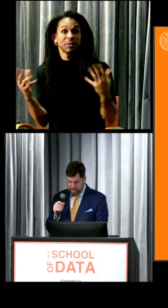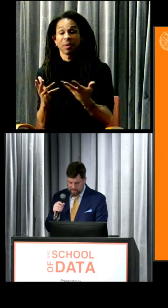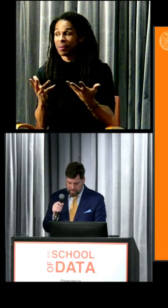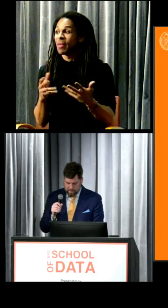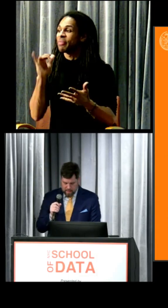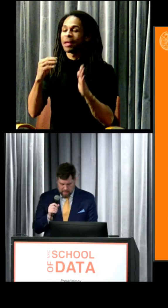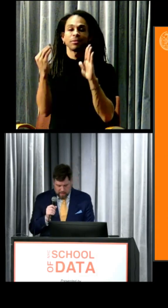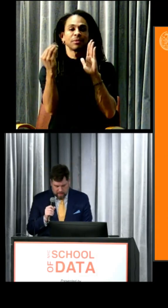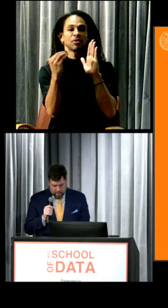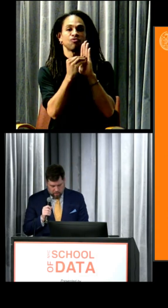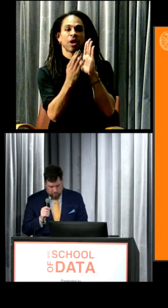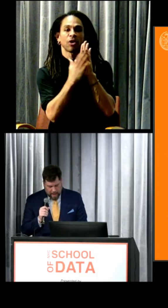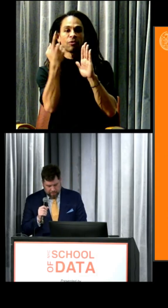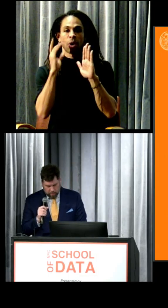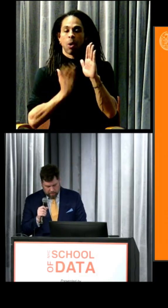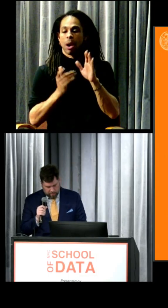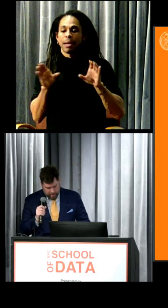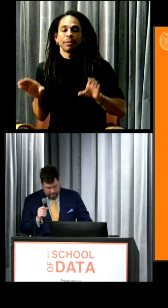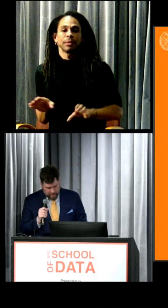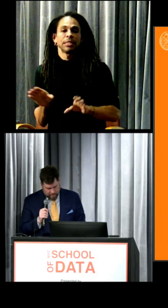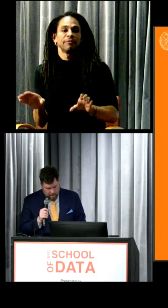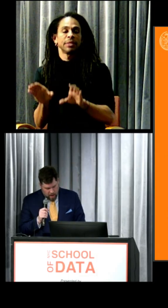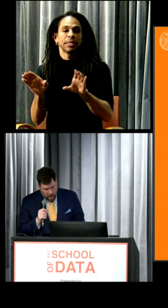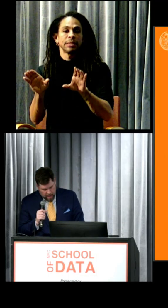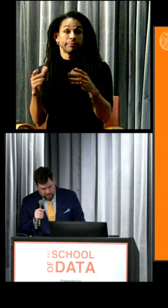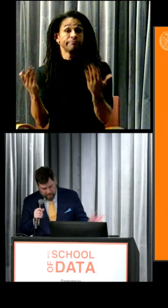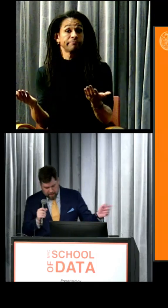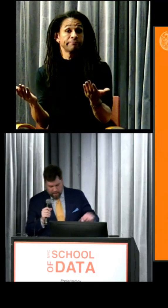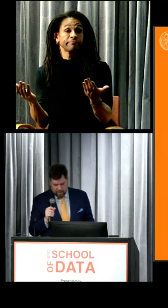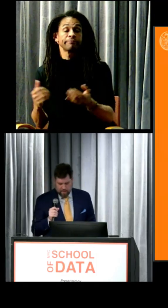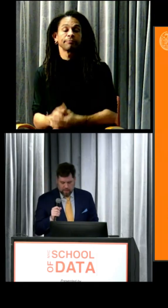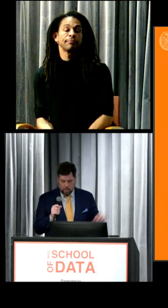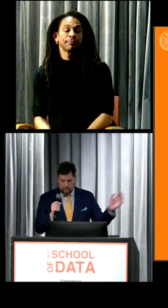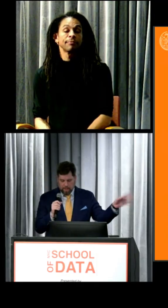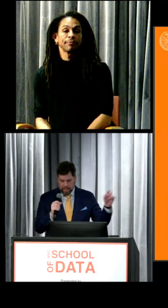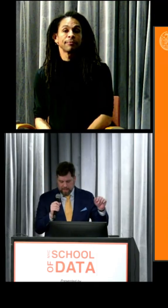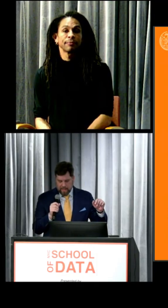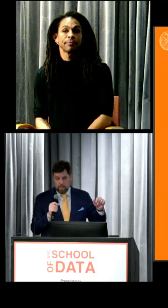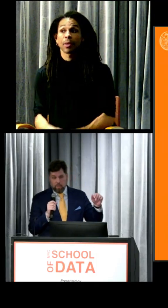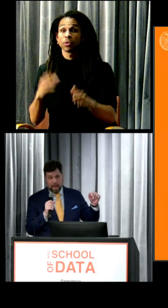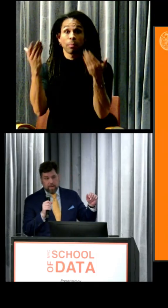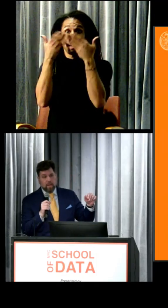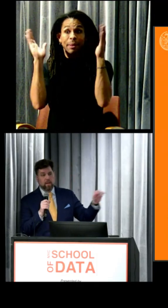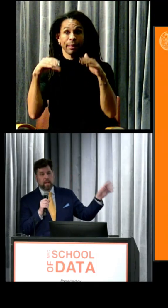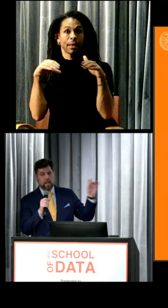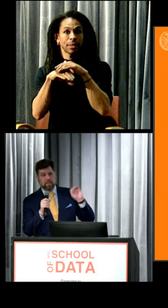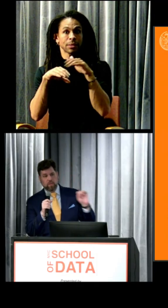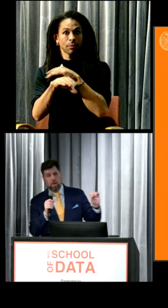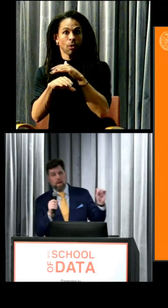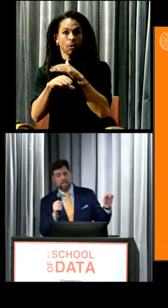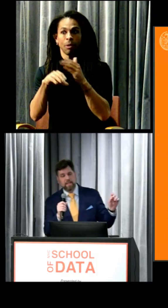Stacking also made camera-based technologies like LiDAR, ultrawideband, other types of depth sensors